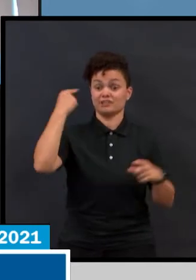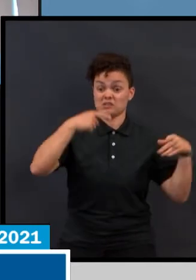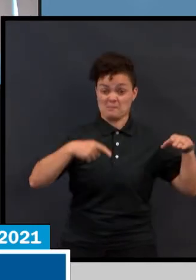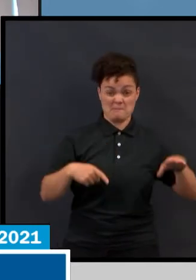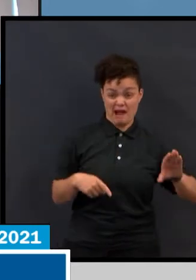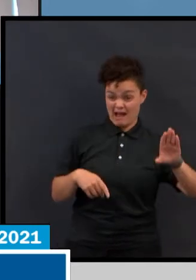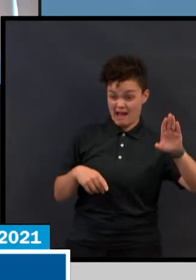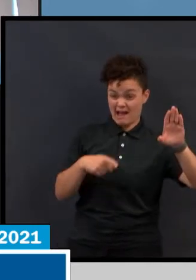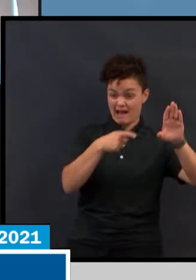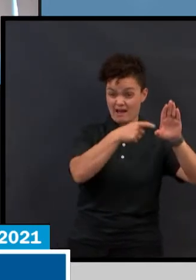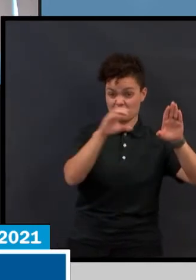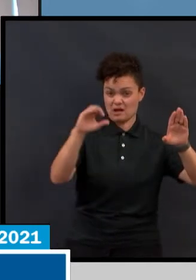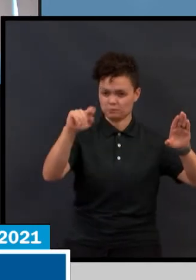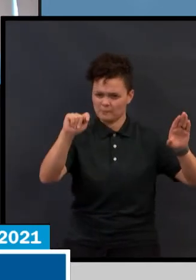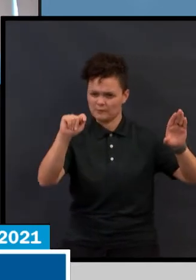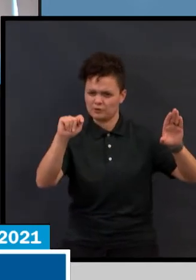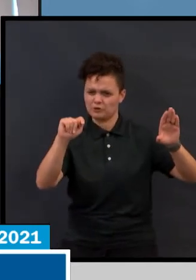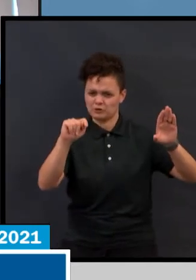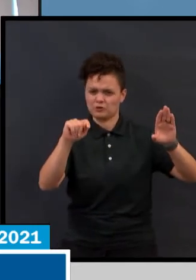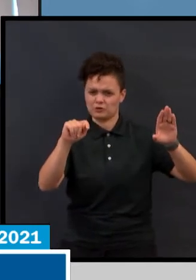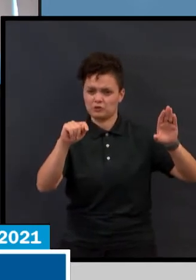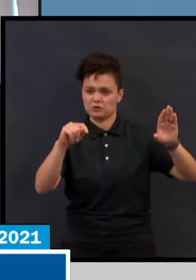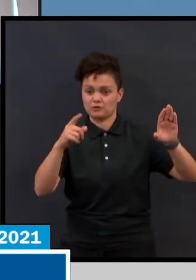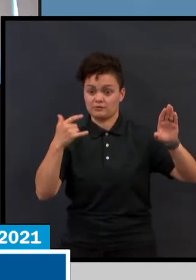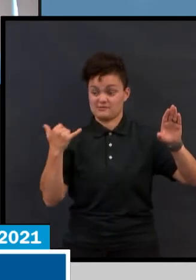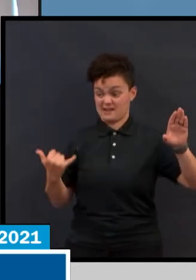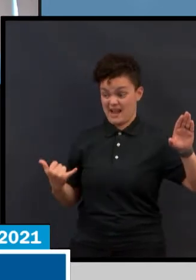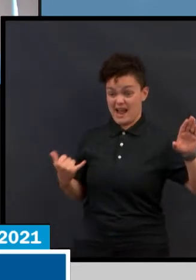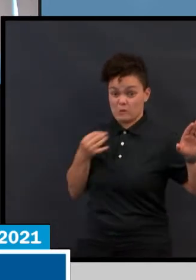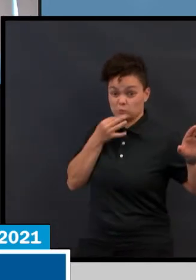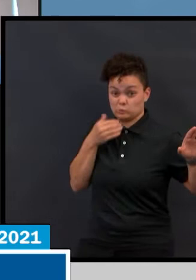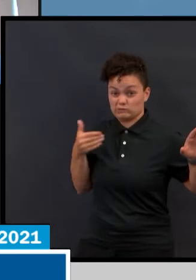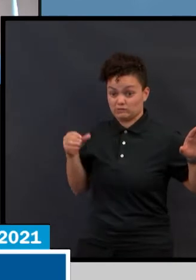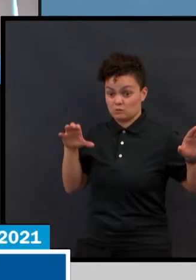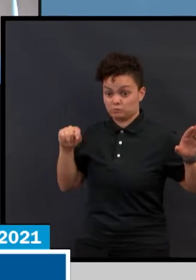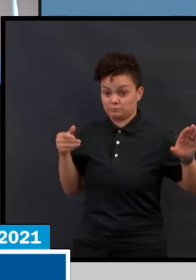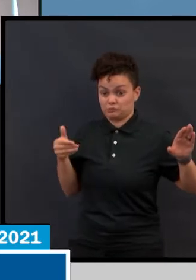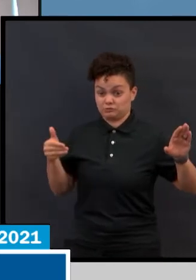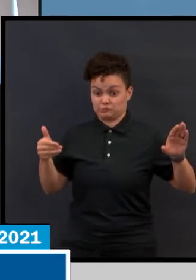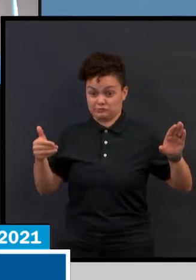front of that we know that first part of october just uh just about a month and a week or so away